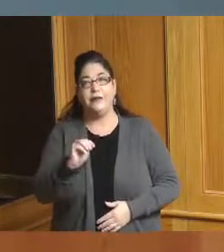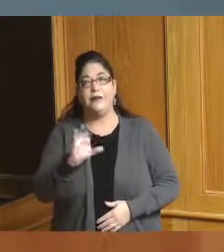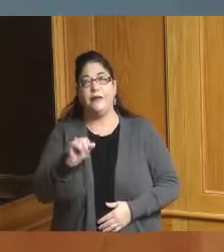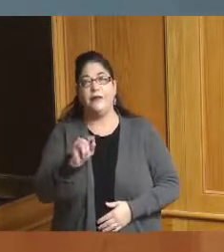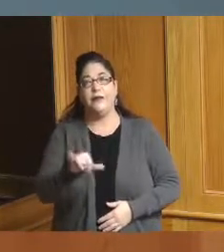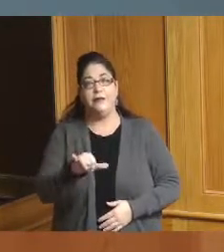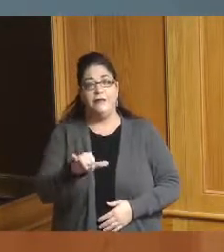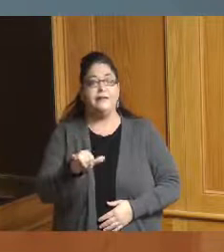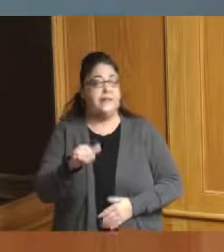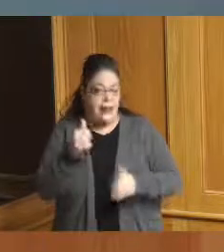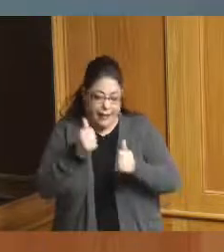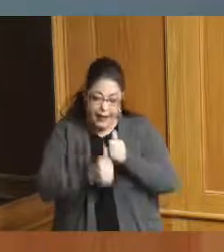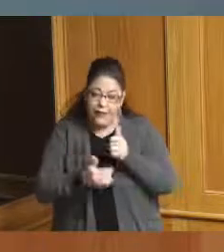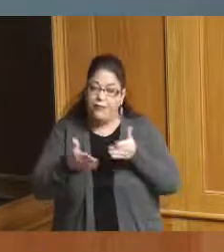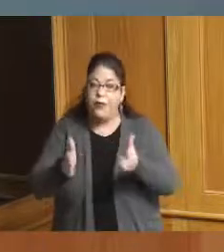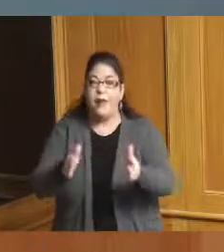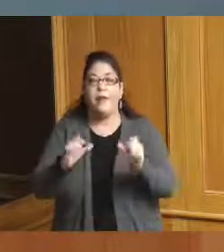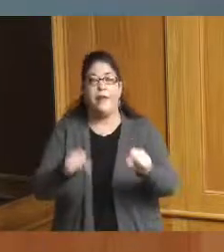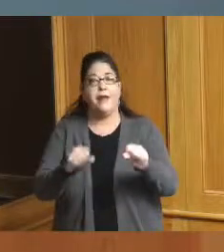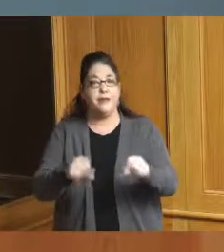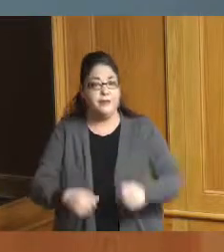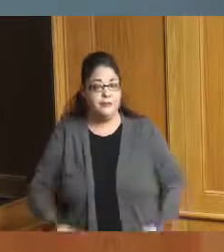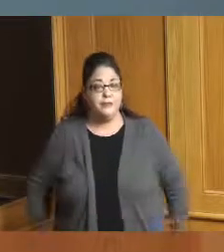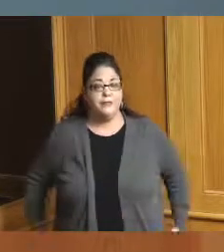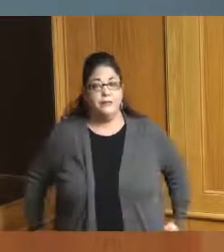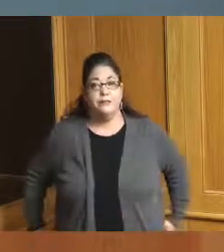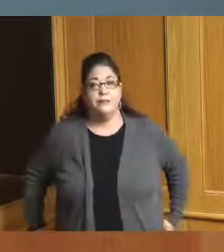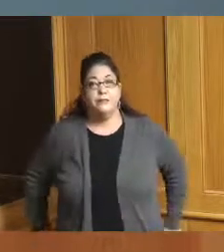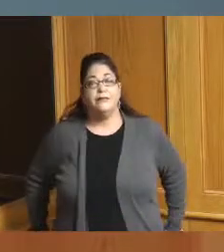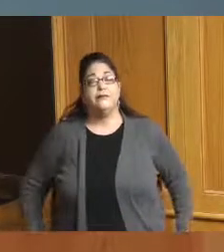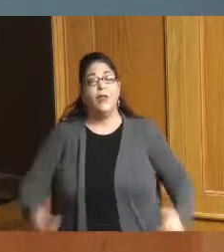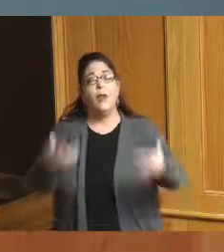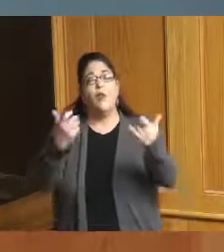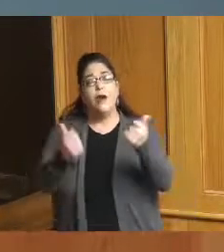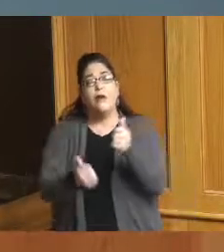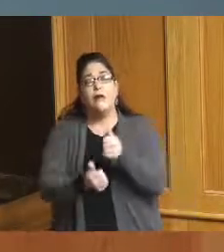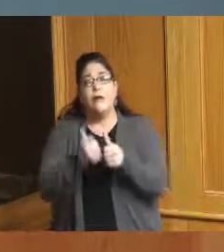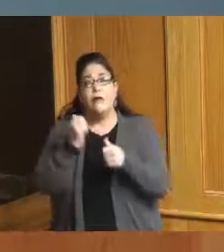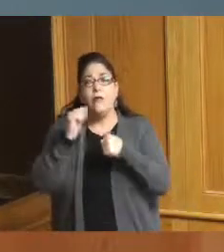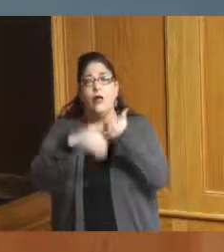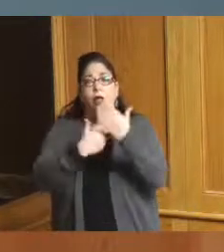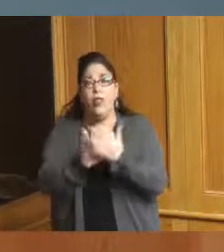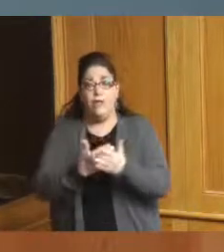that we can we want to make as many of our citizens very proud of our work as possible